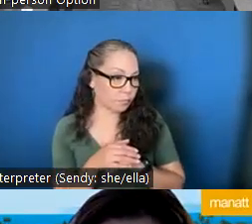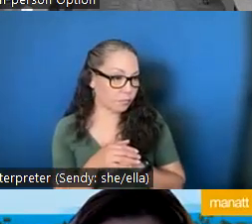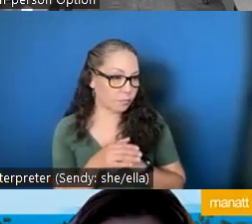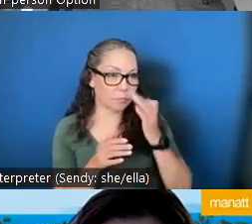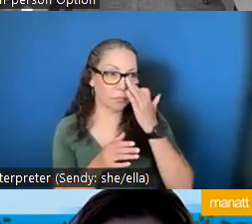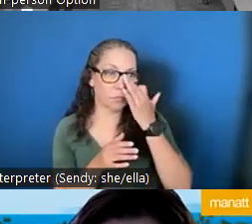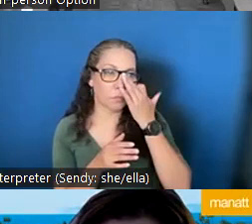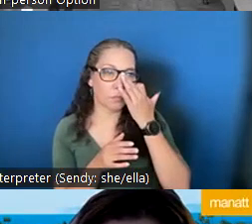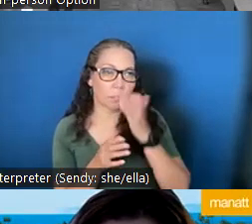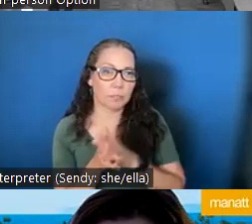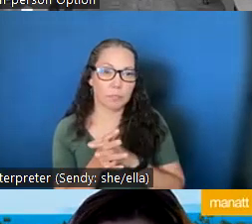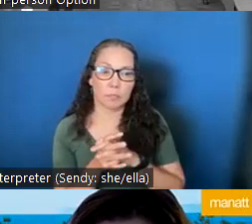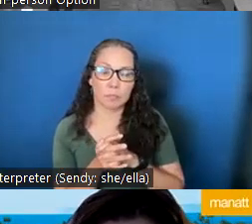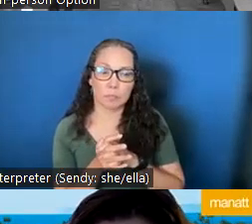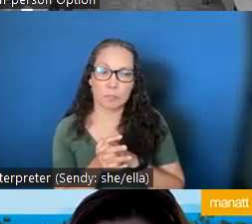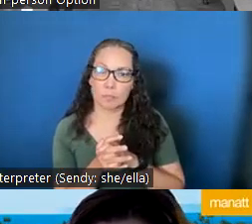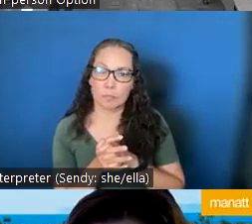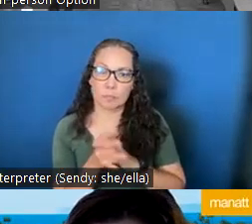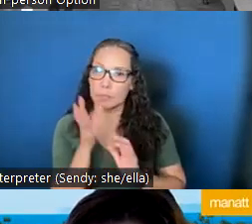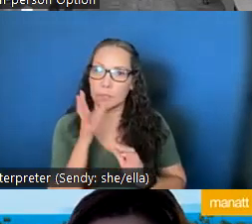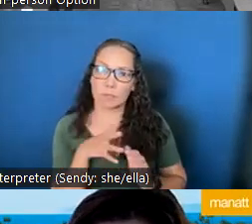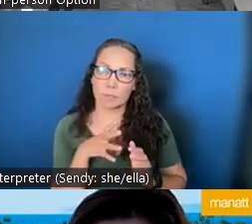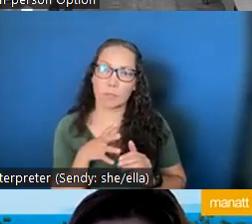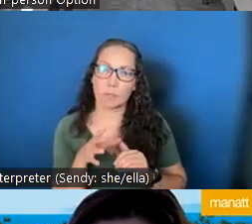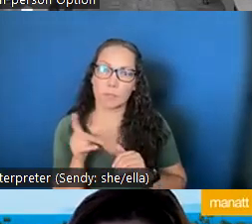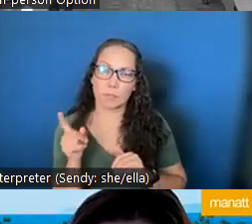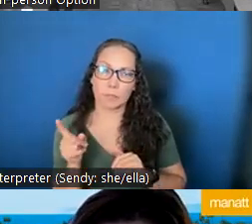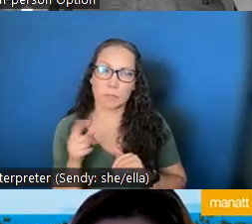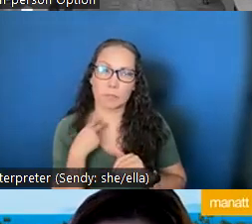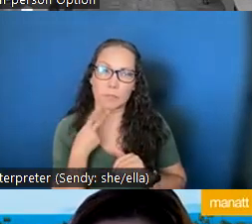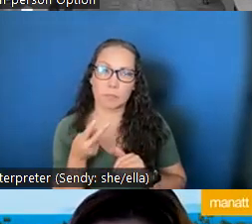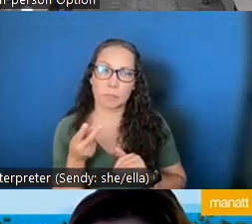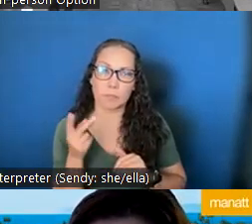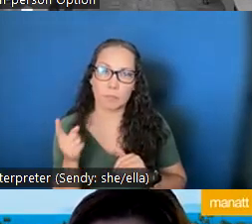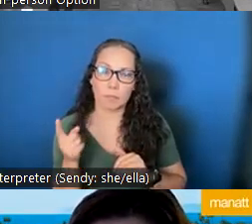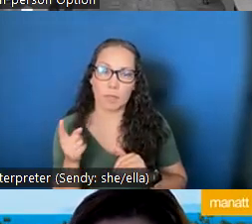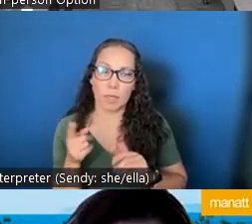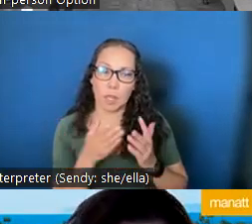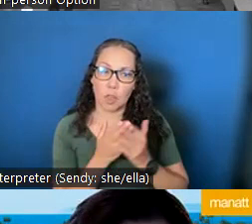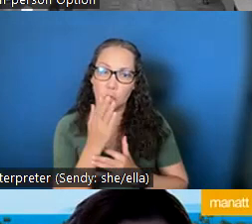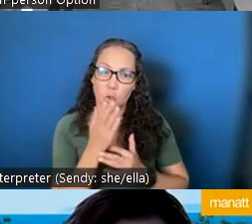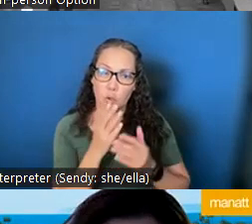to do any of that calculation it'll be CDA that will do the calculation in the future